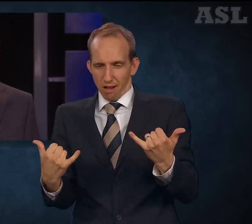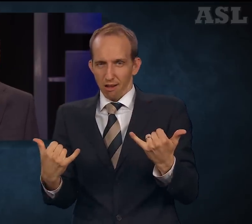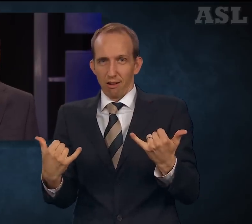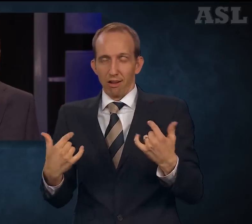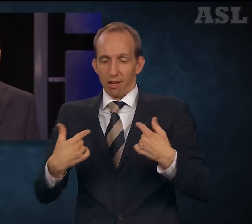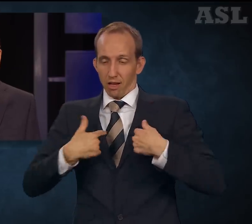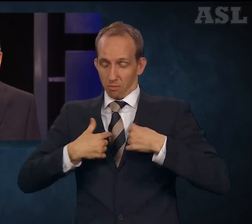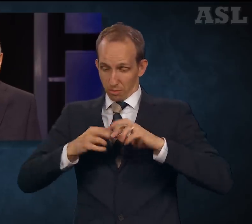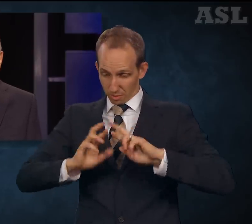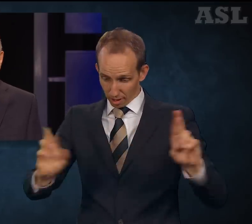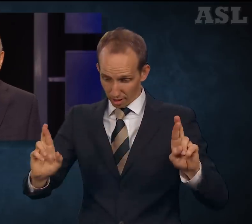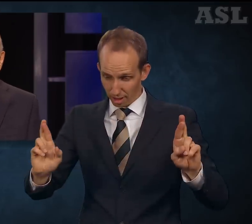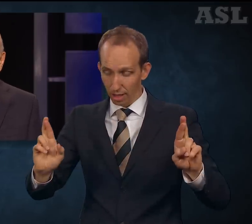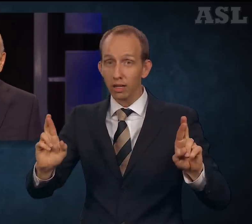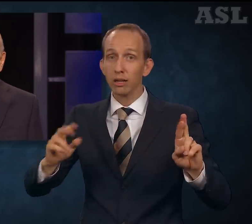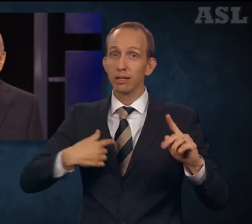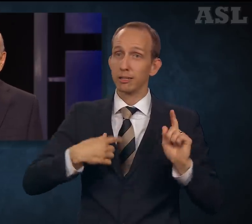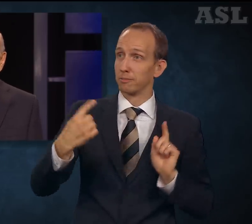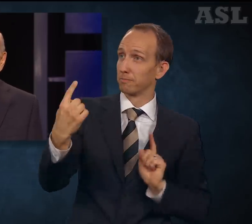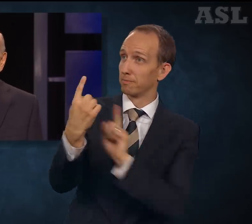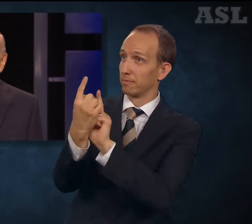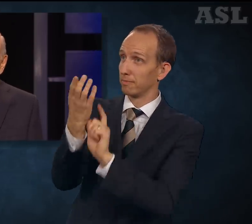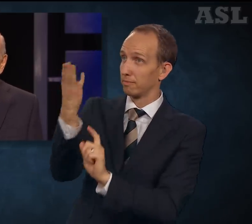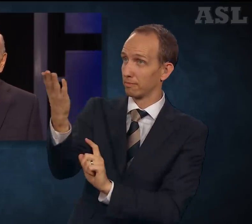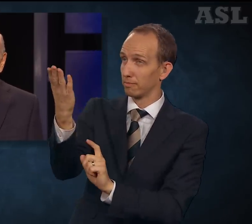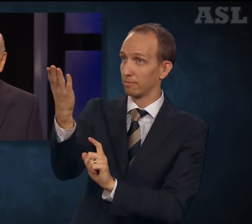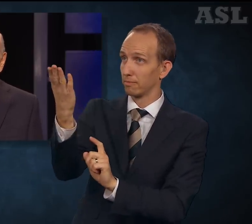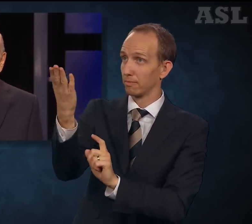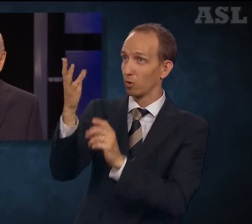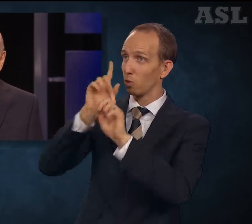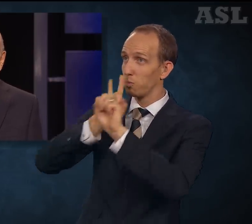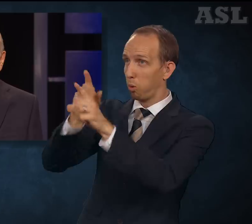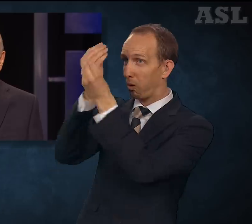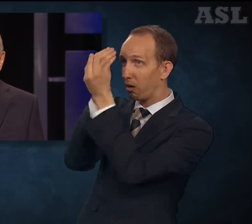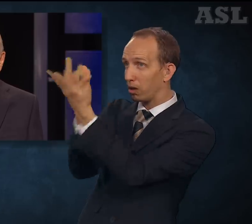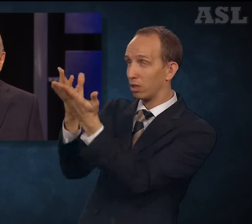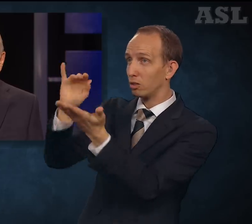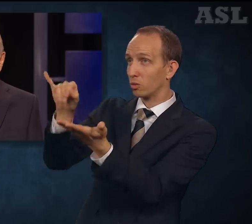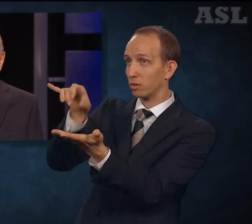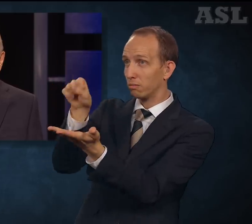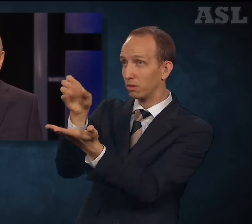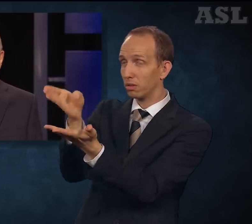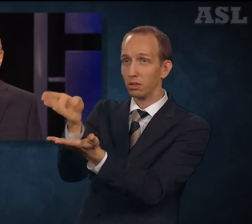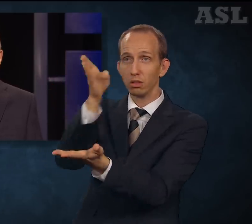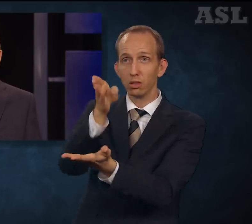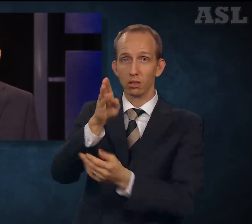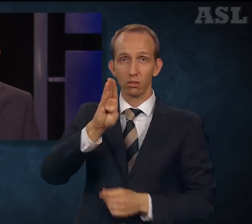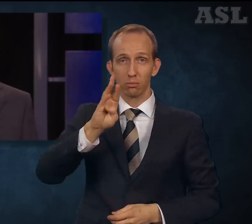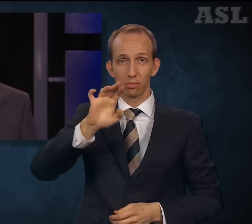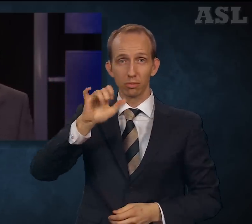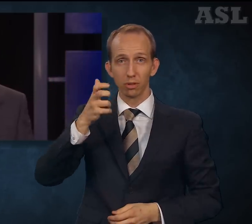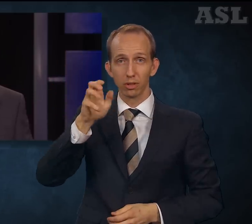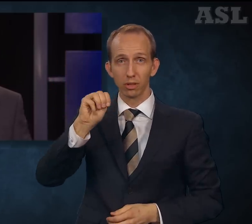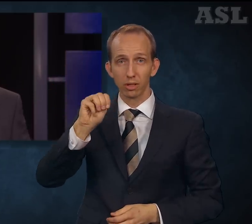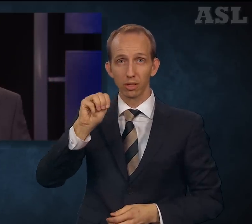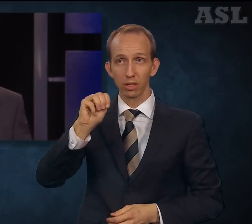OUR QUESTIONS. THINK OF THIS,